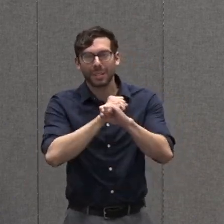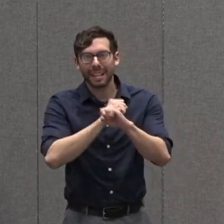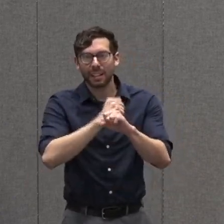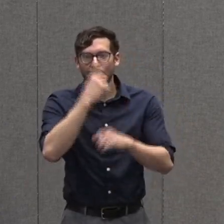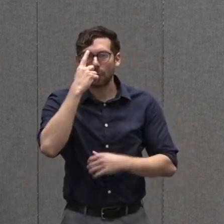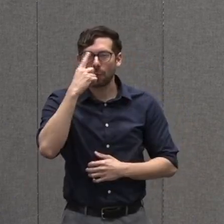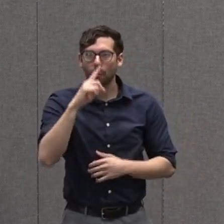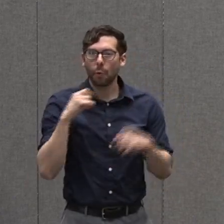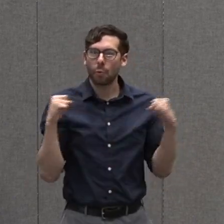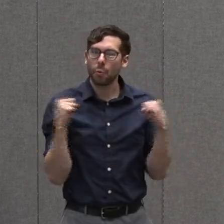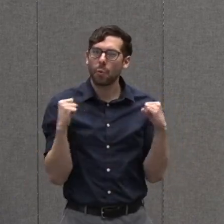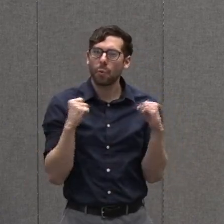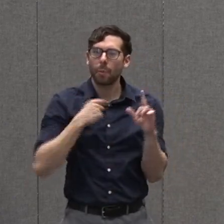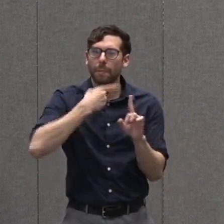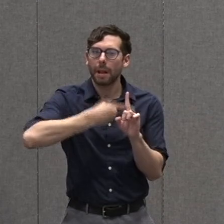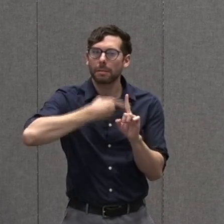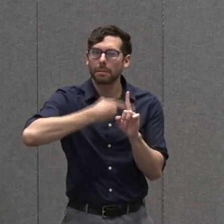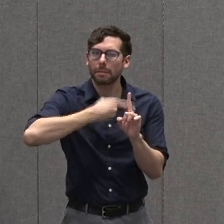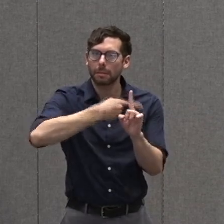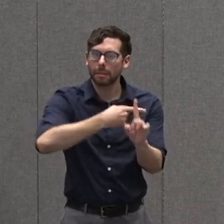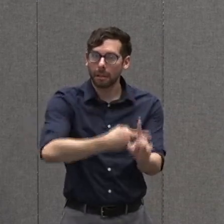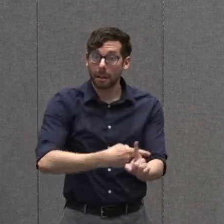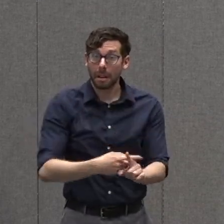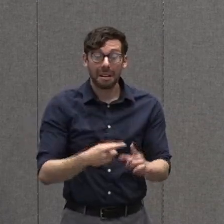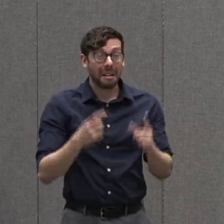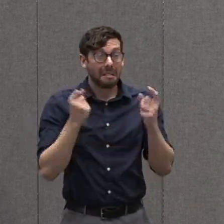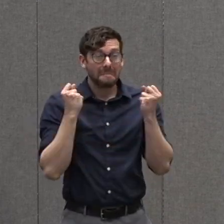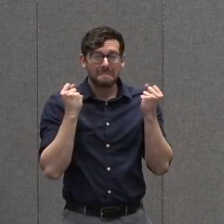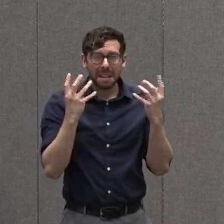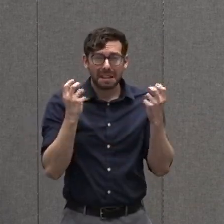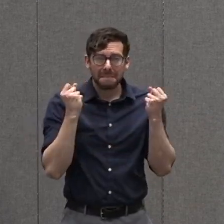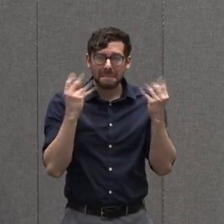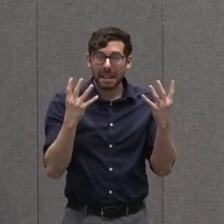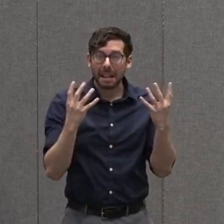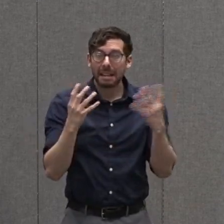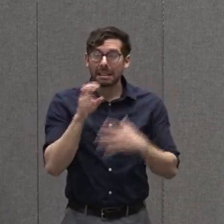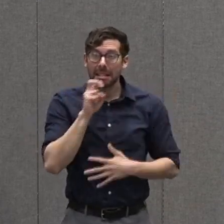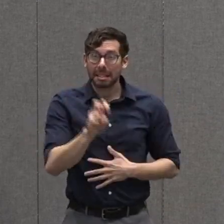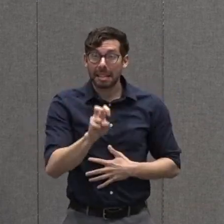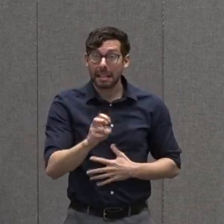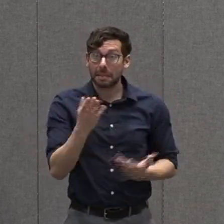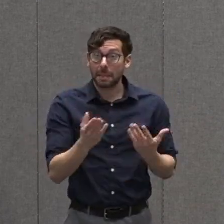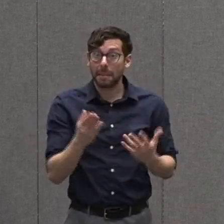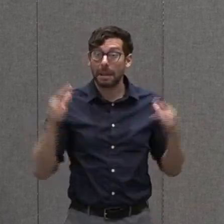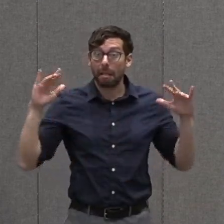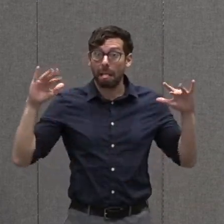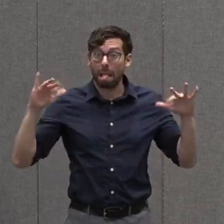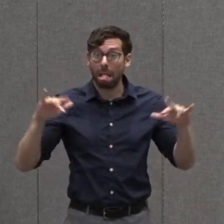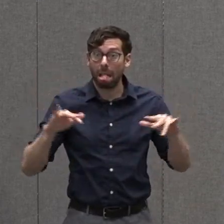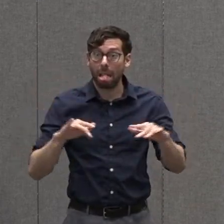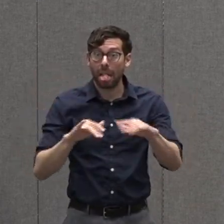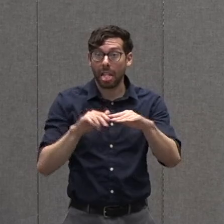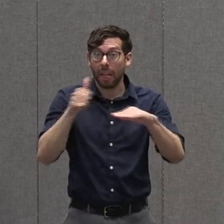And large groups of snakes might congregate down, underground. Down low enough that they're below the freeze line.